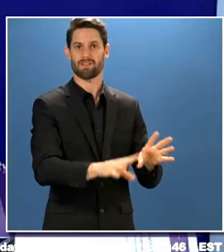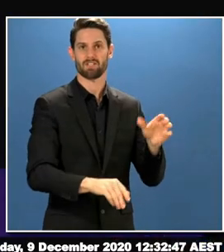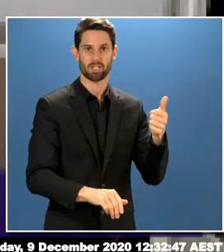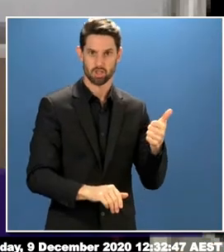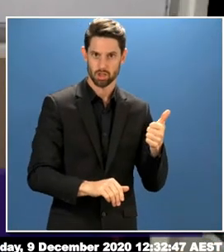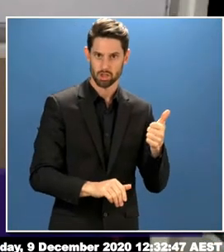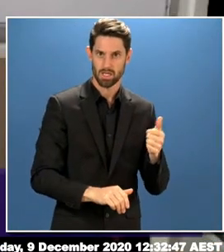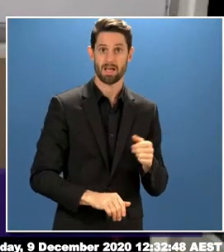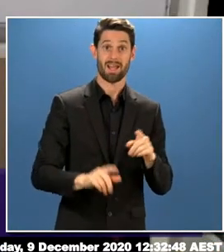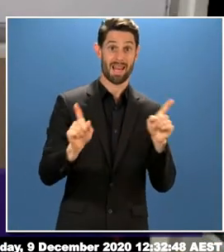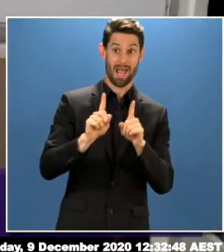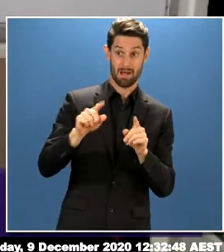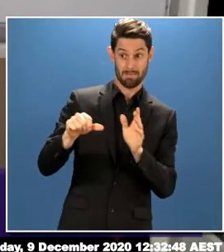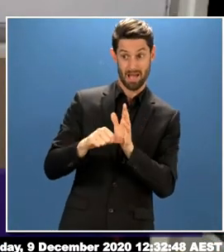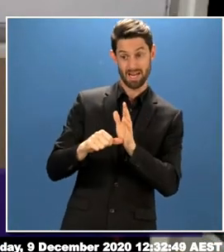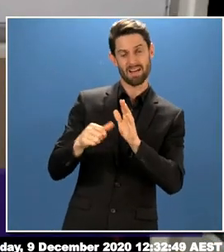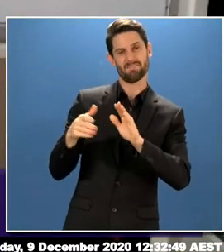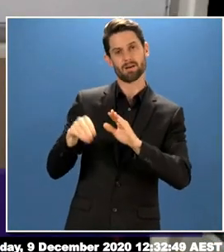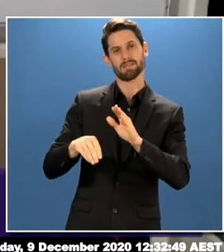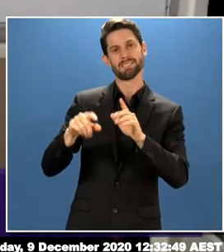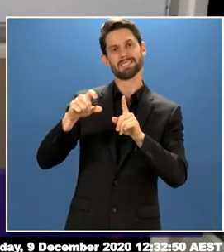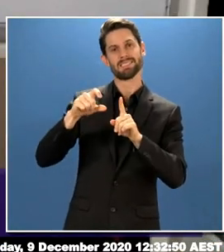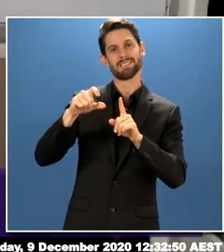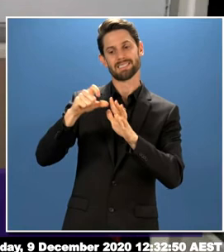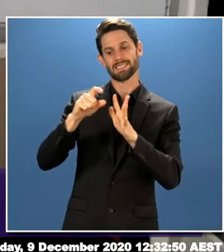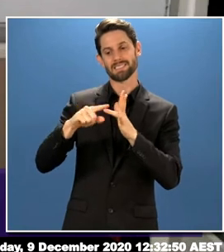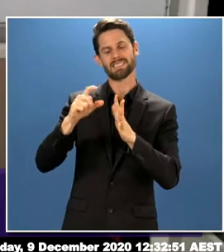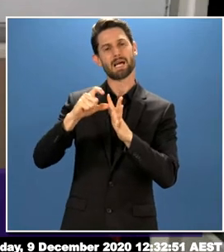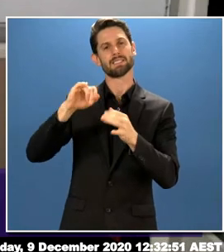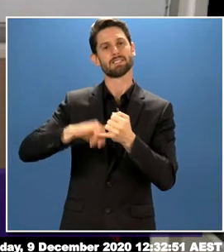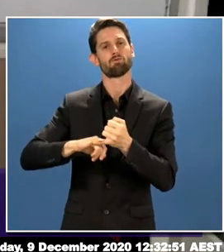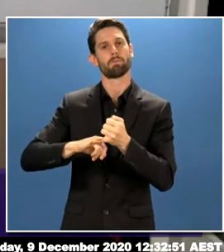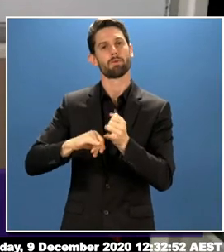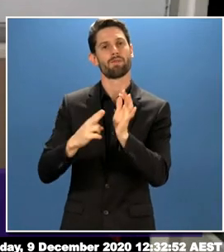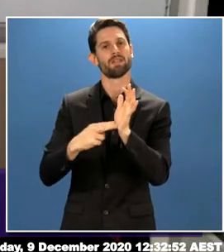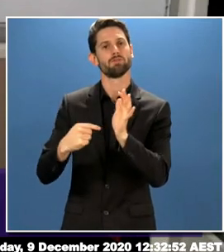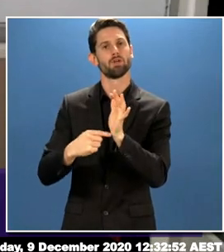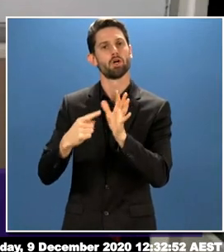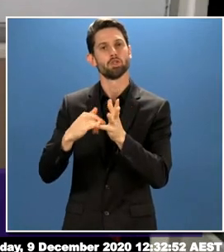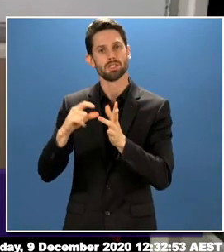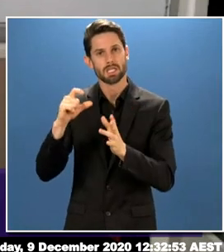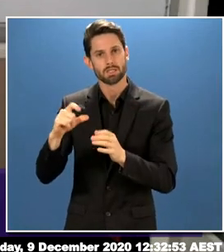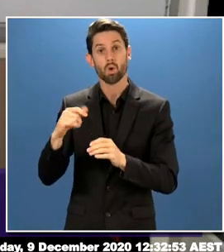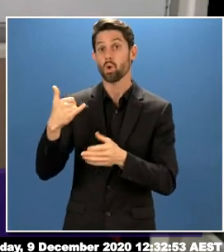on what we as the Down Syndrome Association NT can raise, and some student fees we've done in the past.